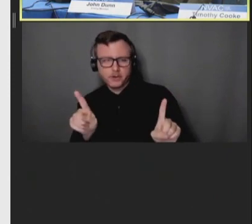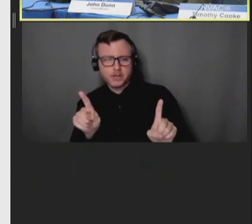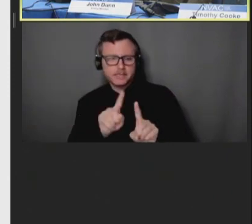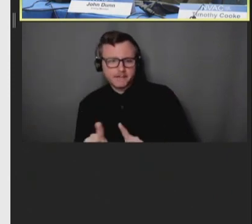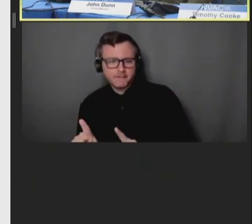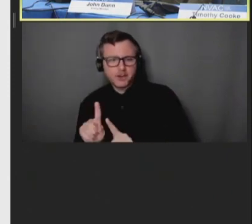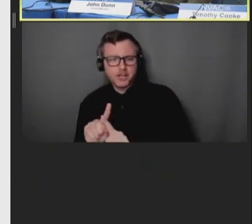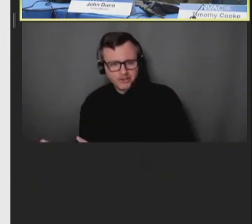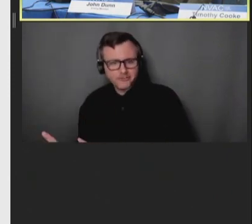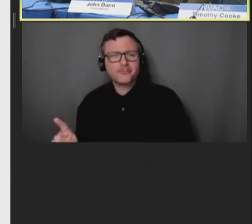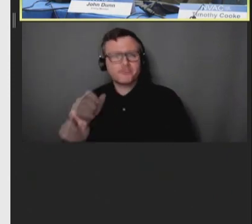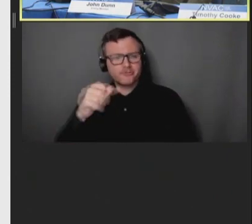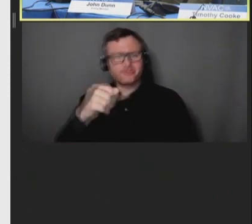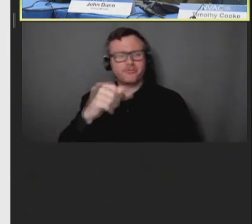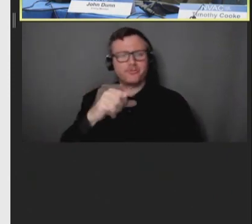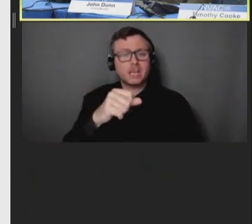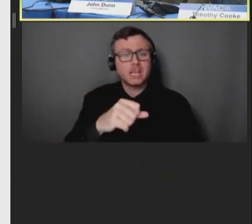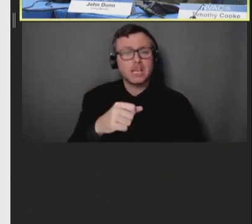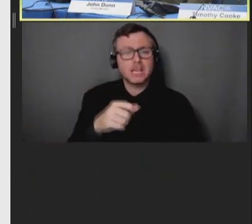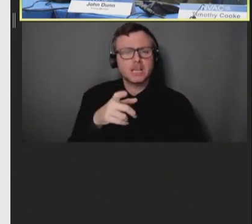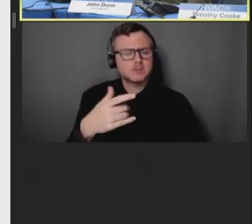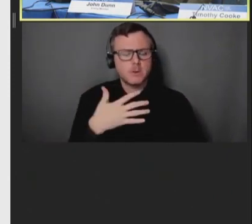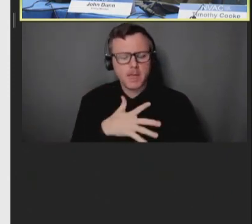And that leads to the question that I had.